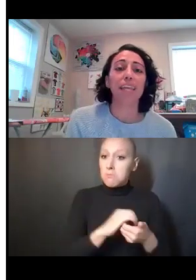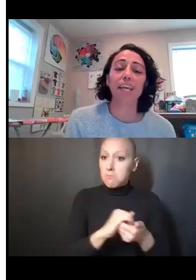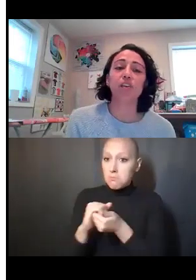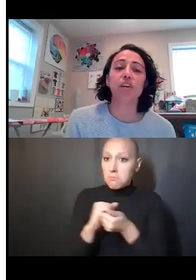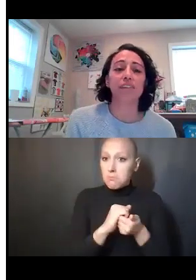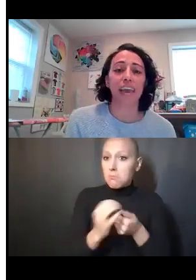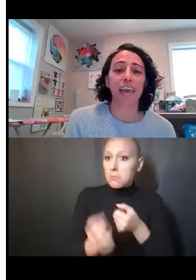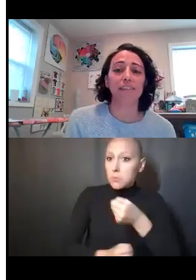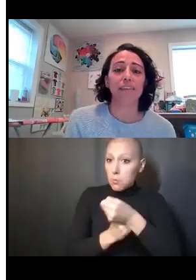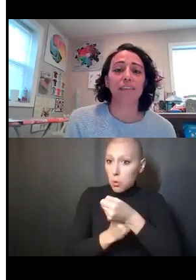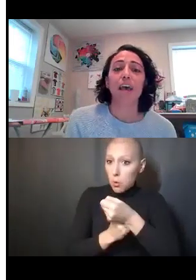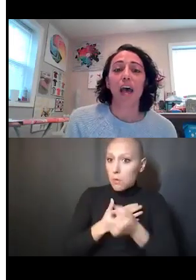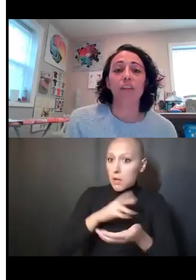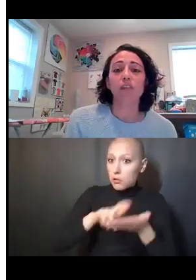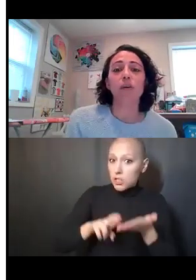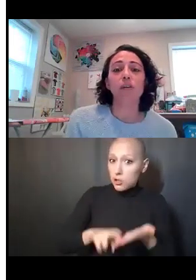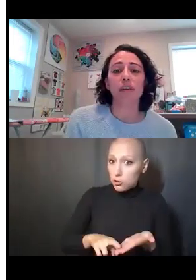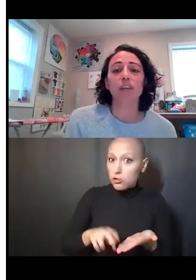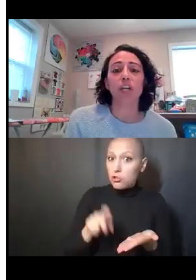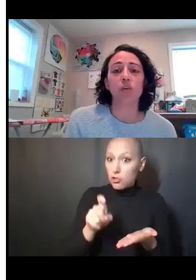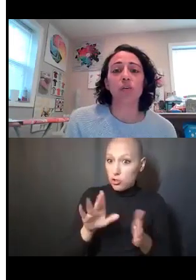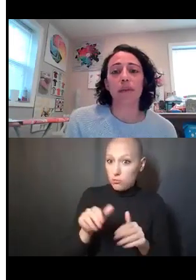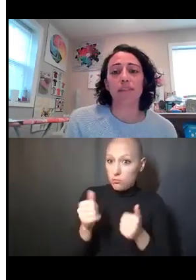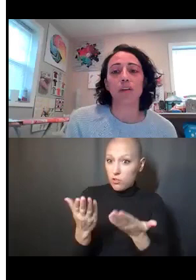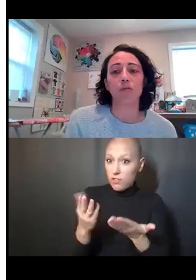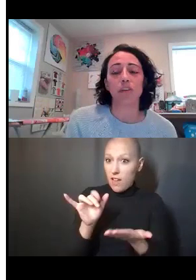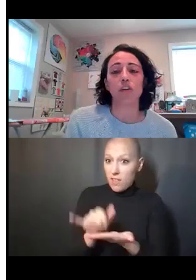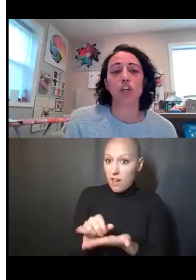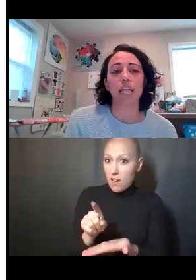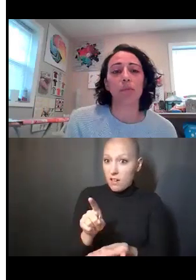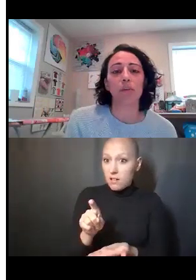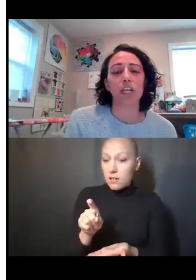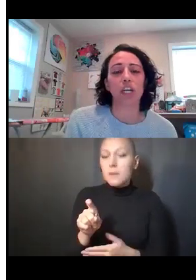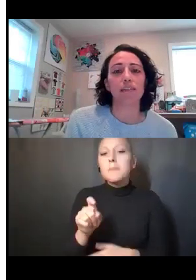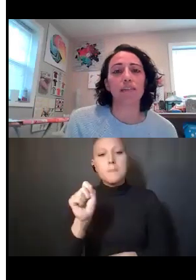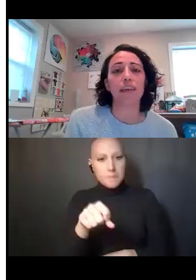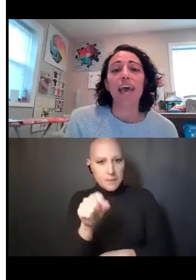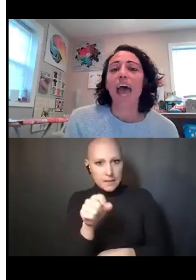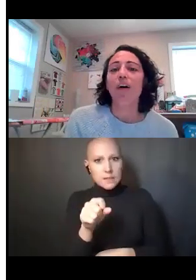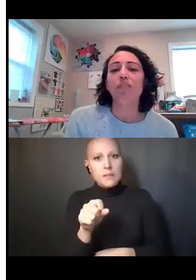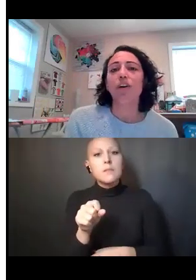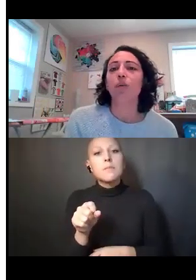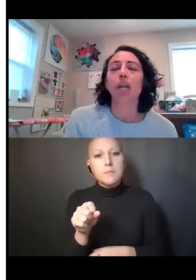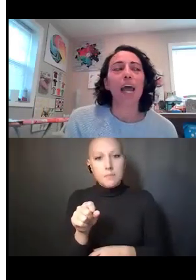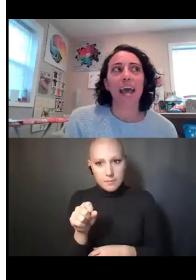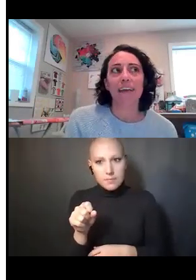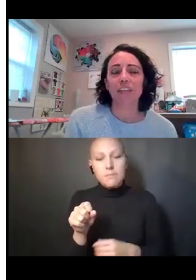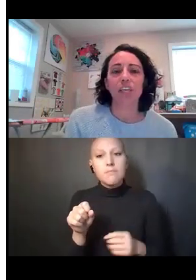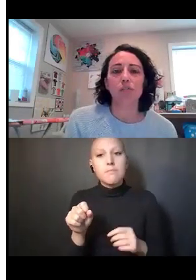And the answer is yes. Other support does include domestic research collaborations. However, we're not asking you